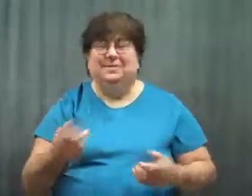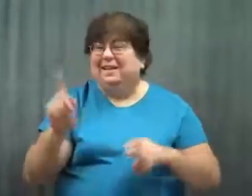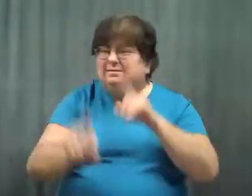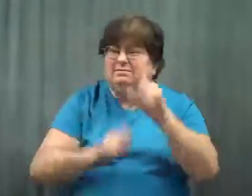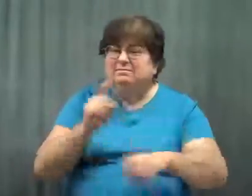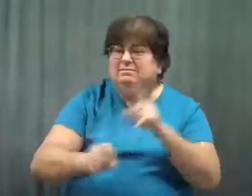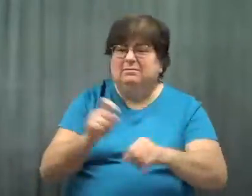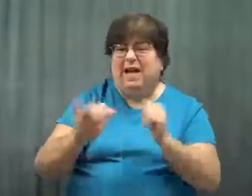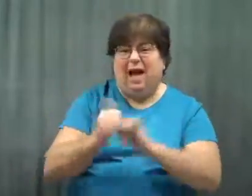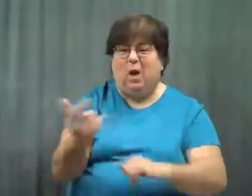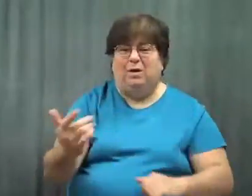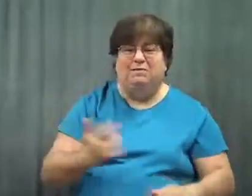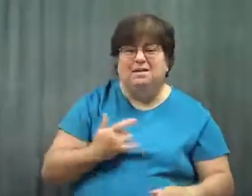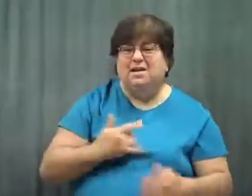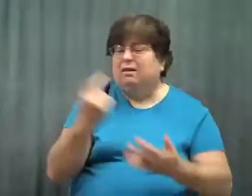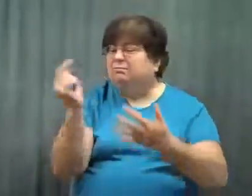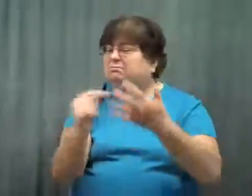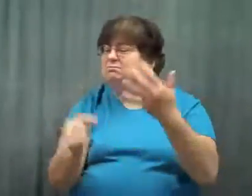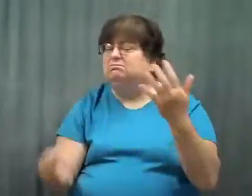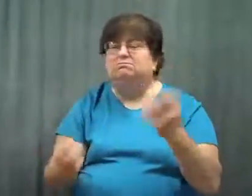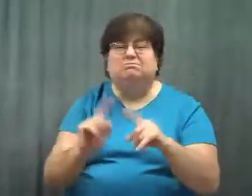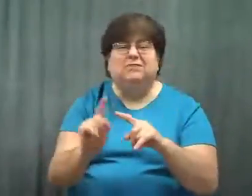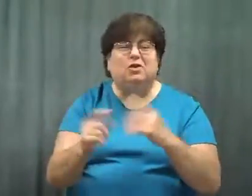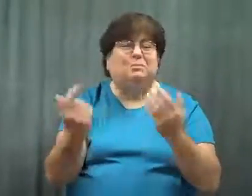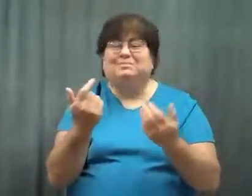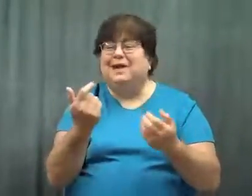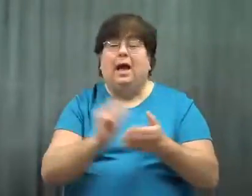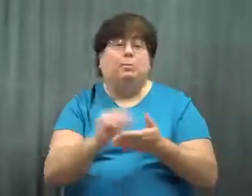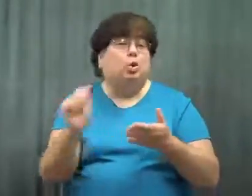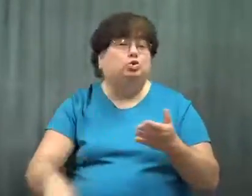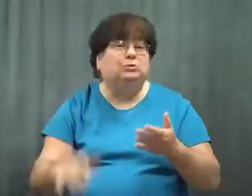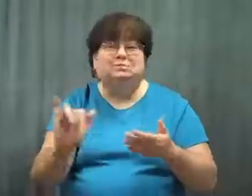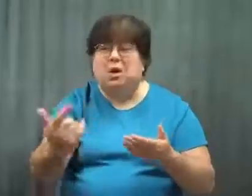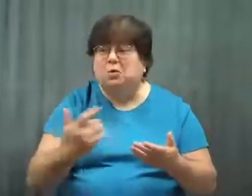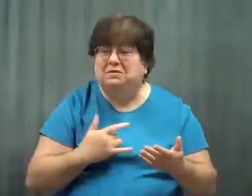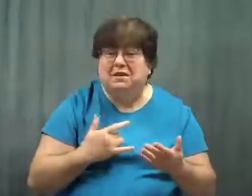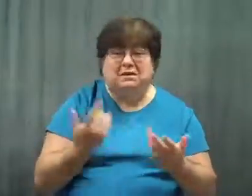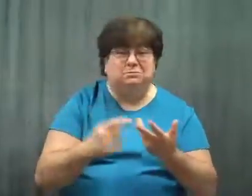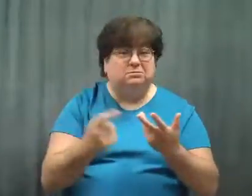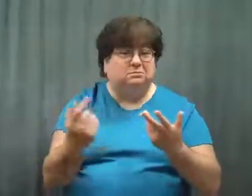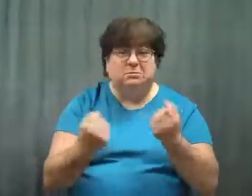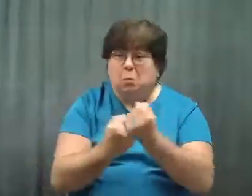The candidate will be interviewed about his or her views on issues such as abortion.